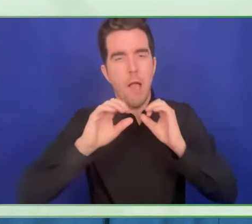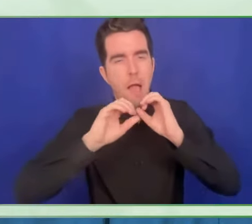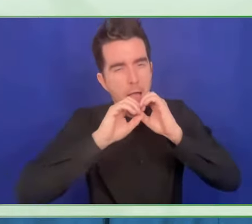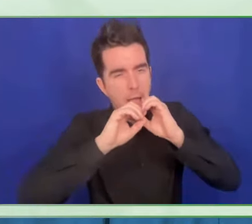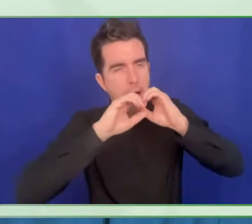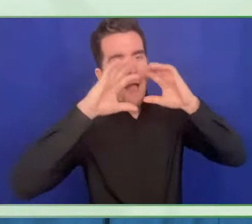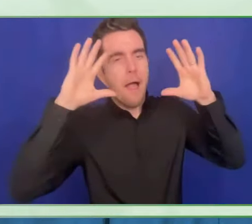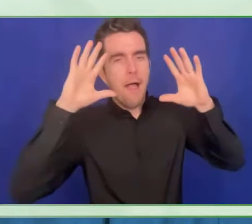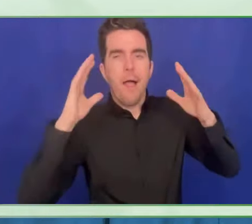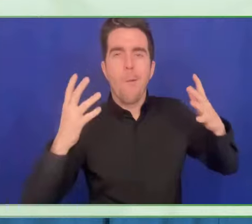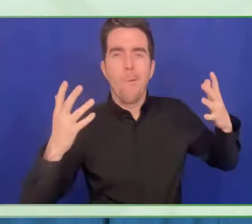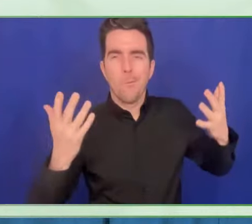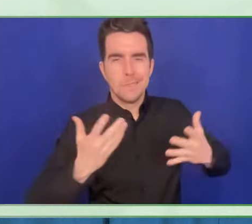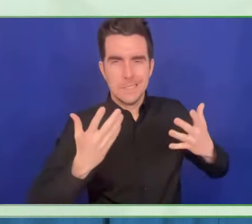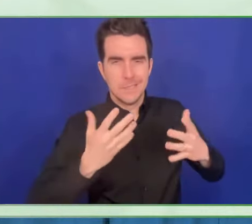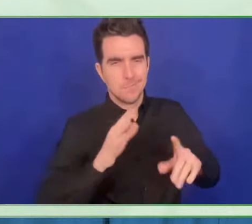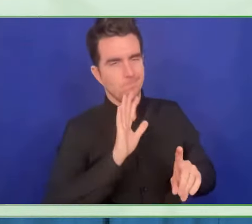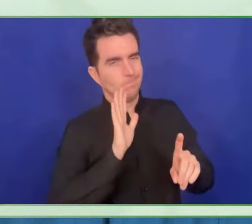rights of persons with disabilities.